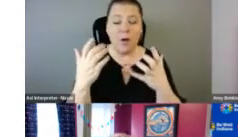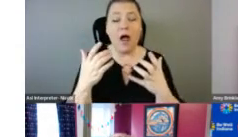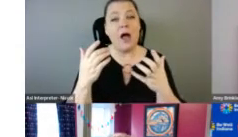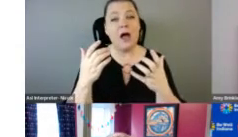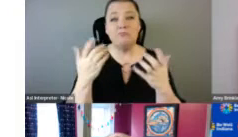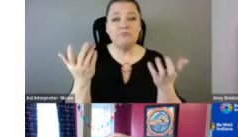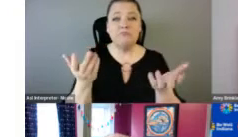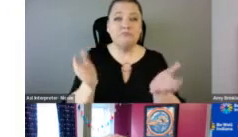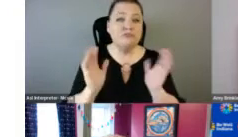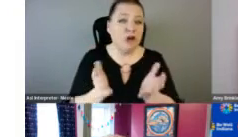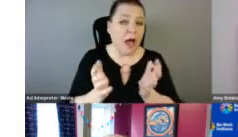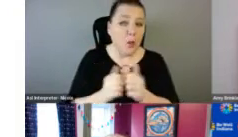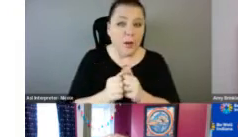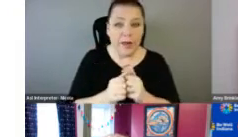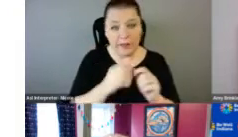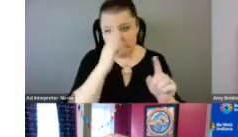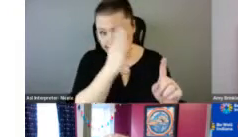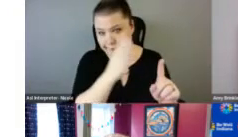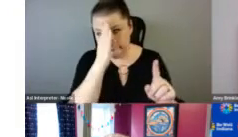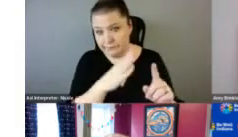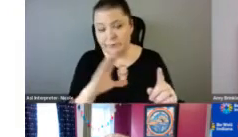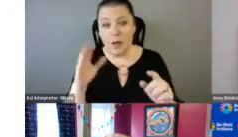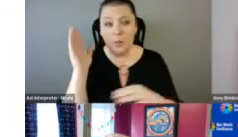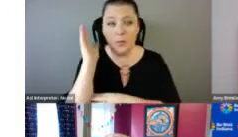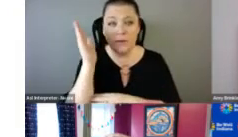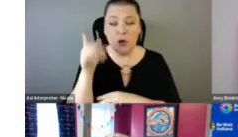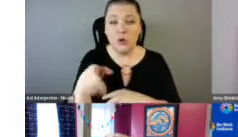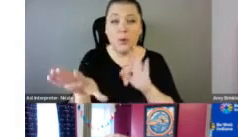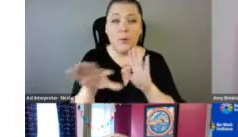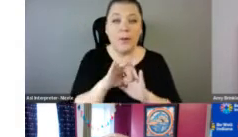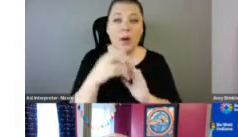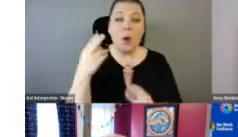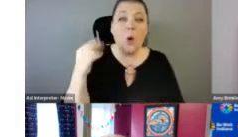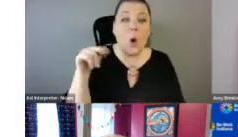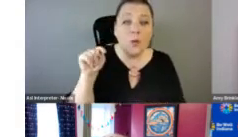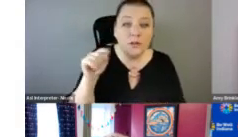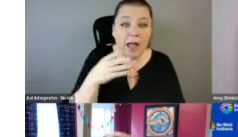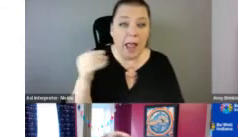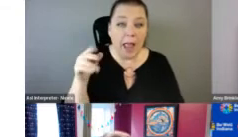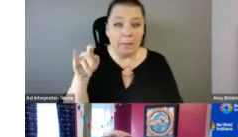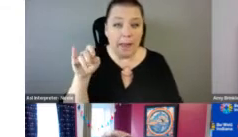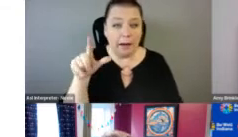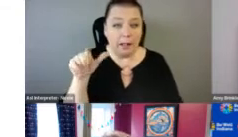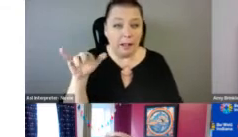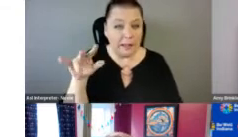will want to select hosts and panelists. But if you'd like to chat with everyone, just be sure